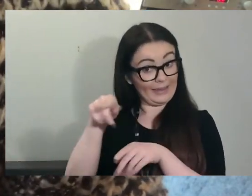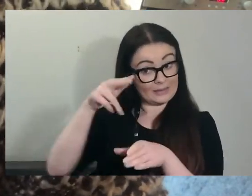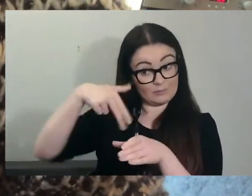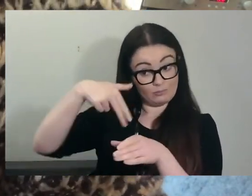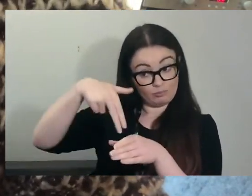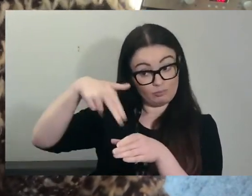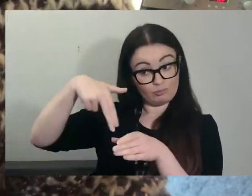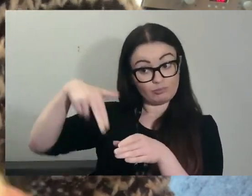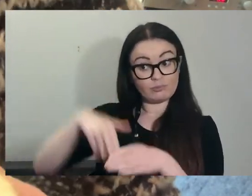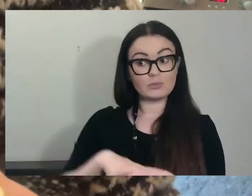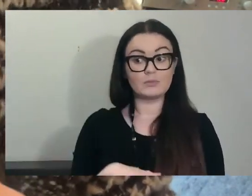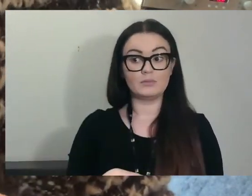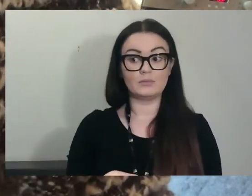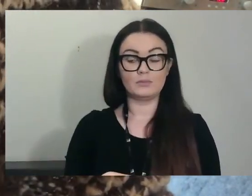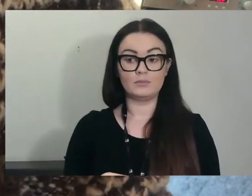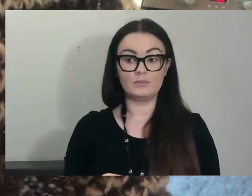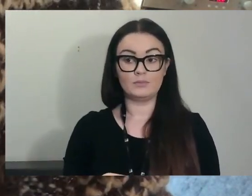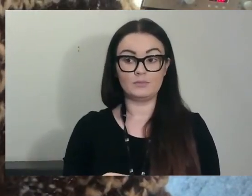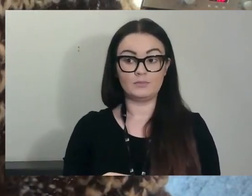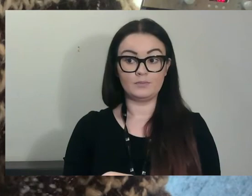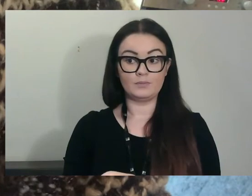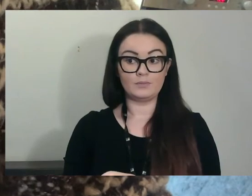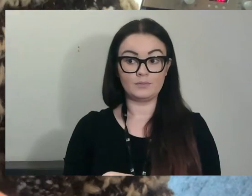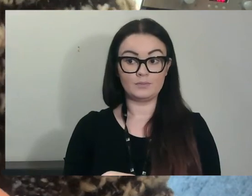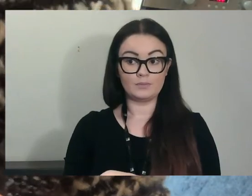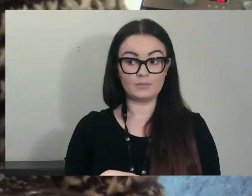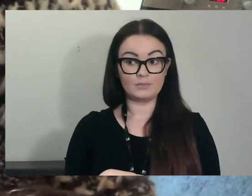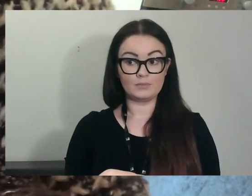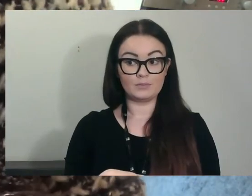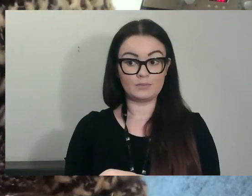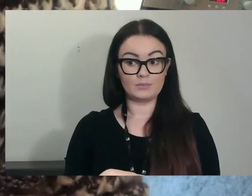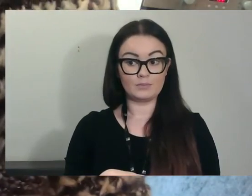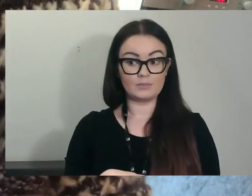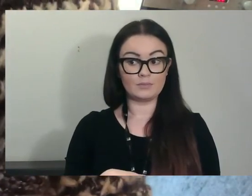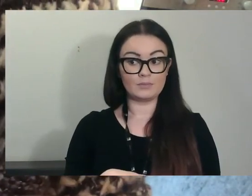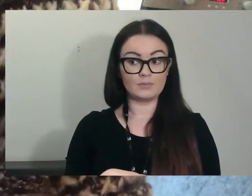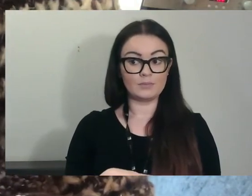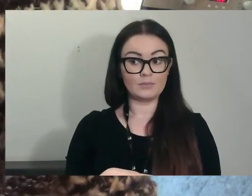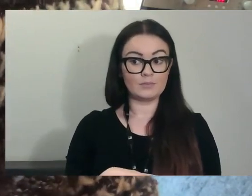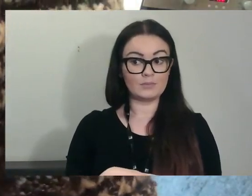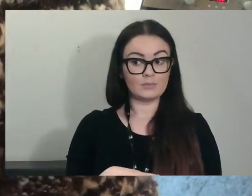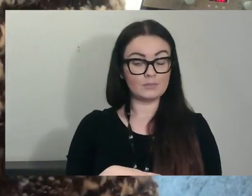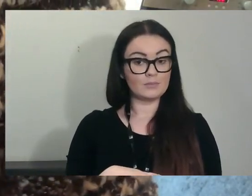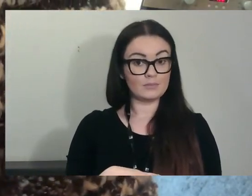your object so I'm going to paint the flat inside part of my potato you can paint it